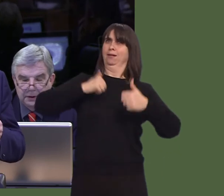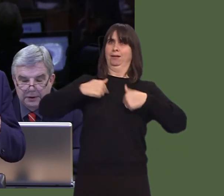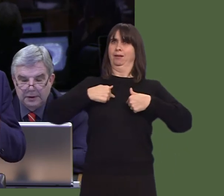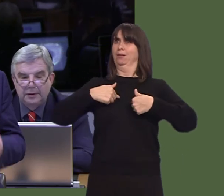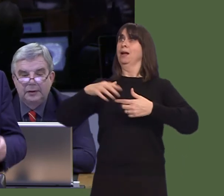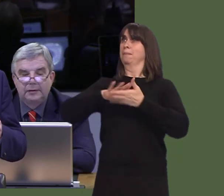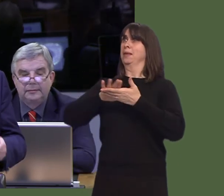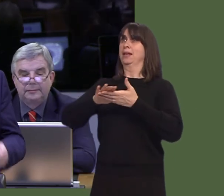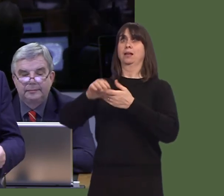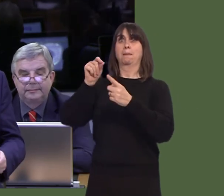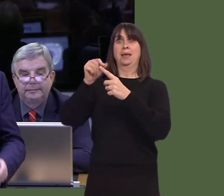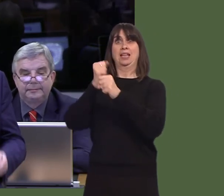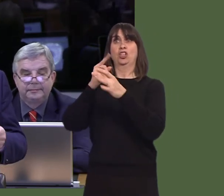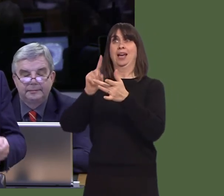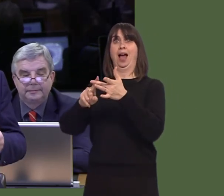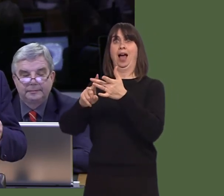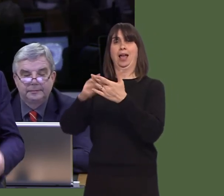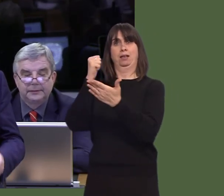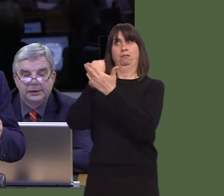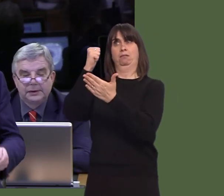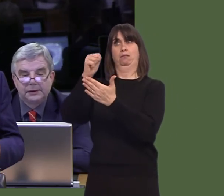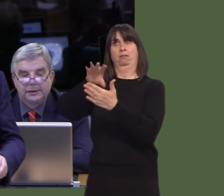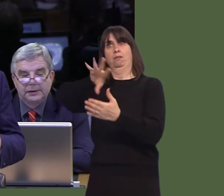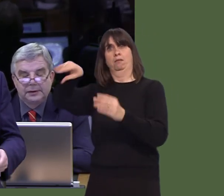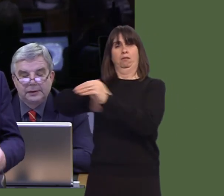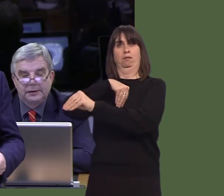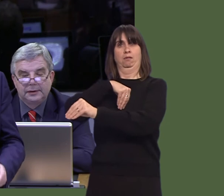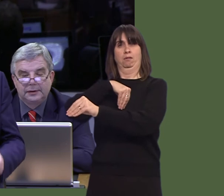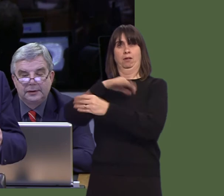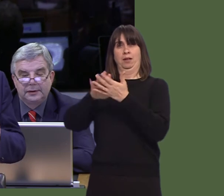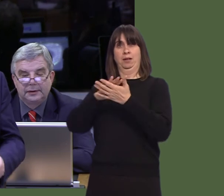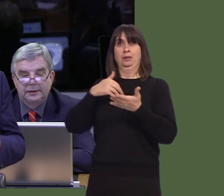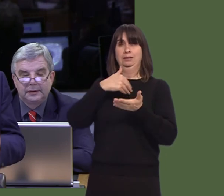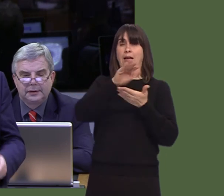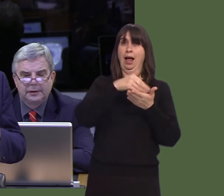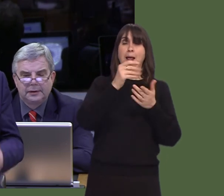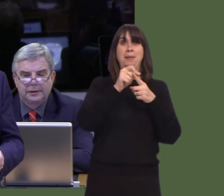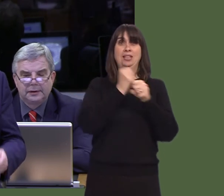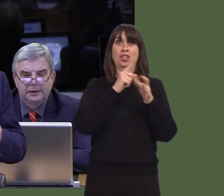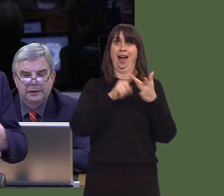China recently unveiled plans for a £1.5 billion research park dedicated to the development of artificial intelligence.